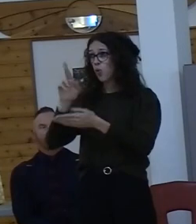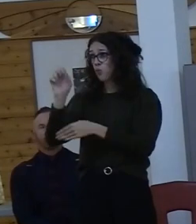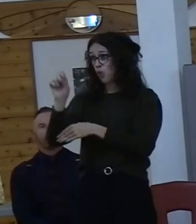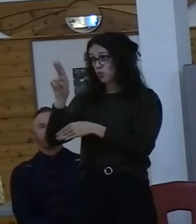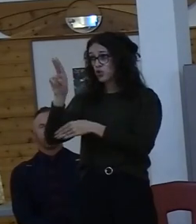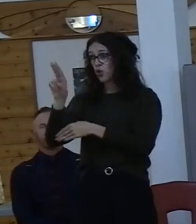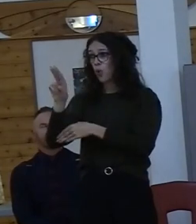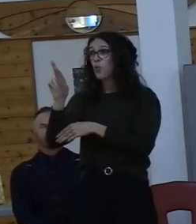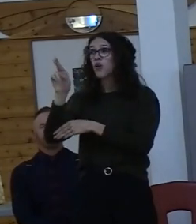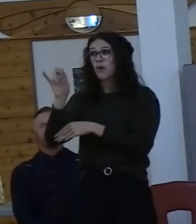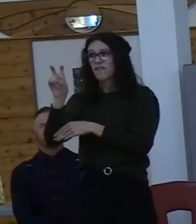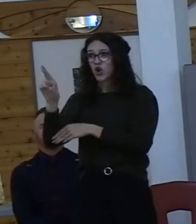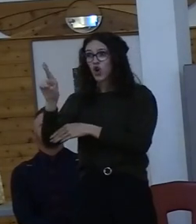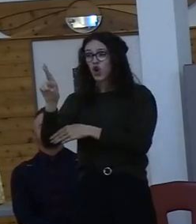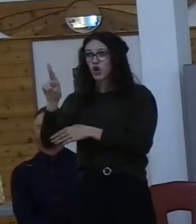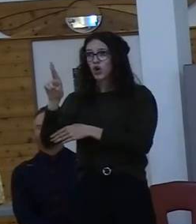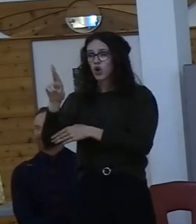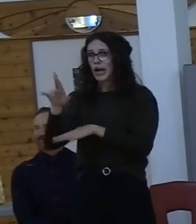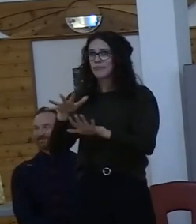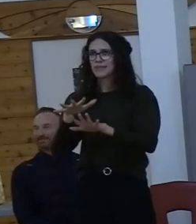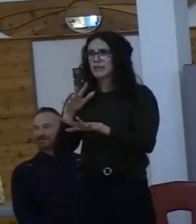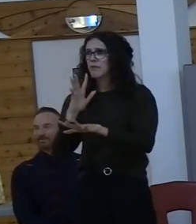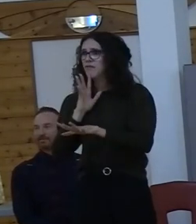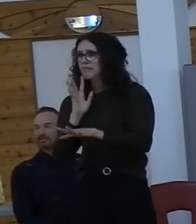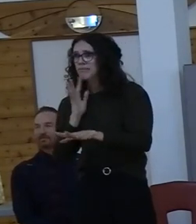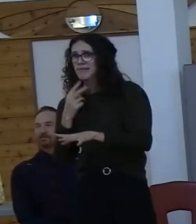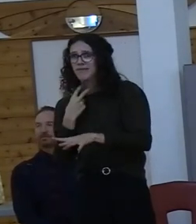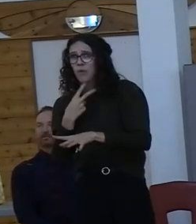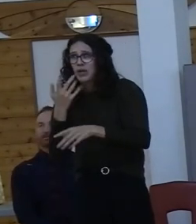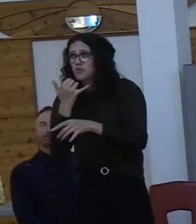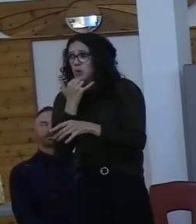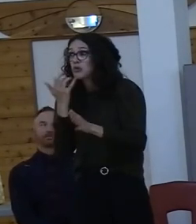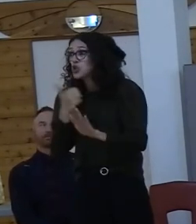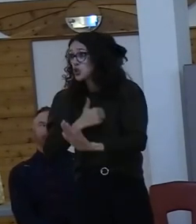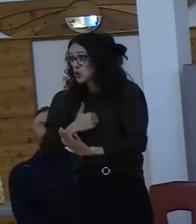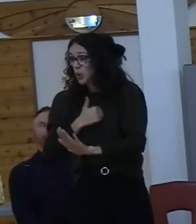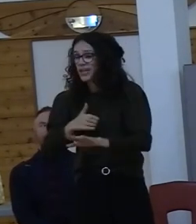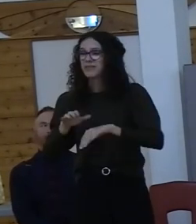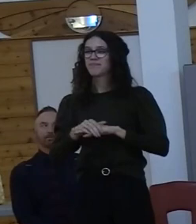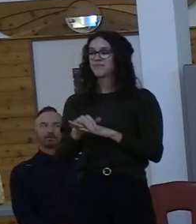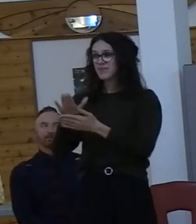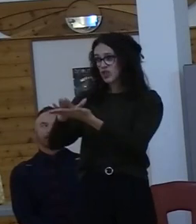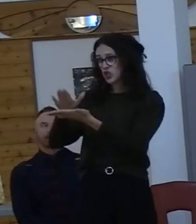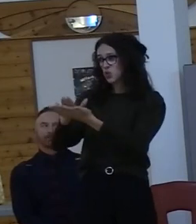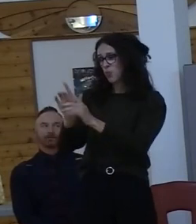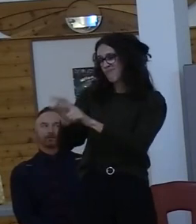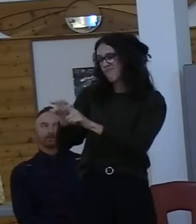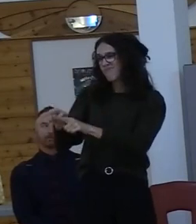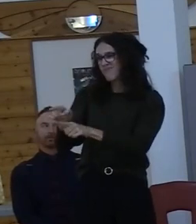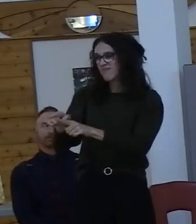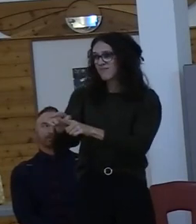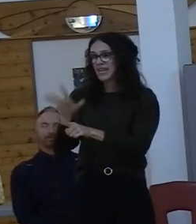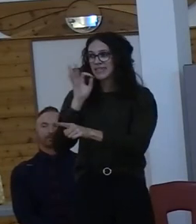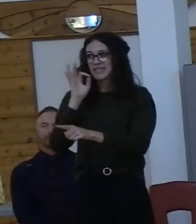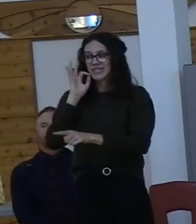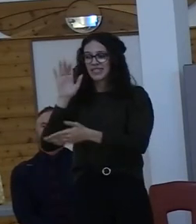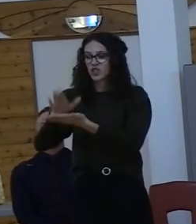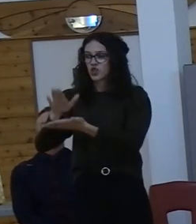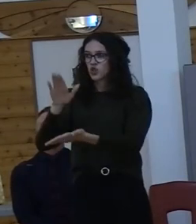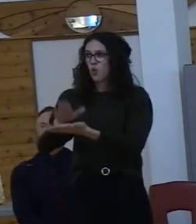I apologize if I did not say that part. There she learned firsthand that Indigenous children were regarded as last thing human.